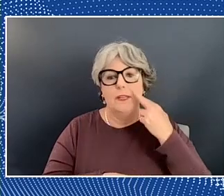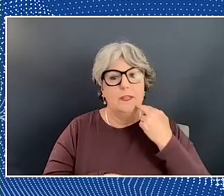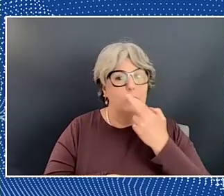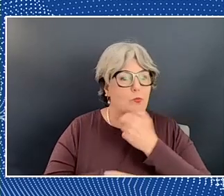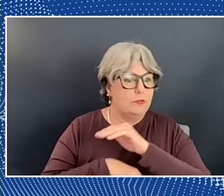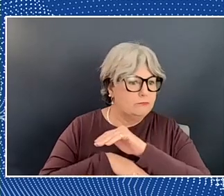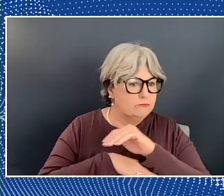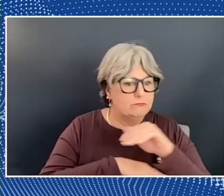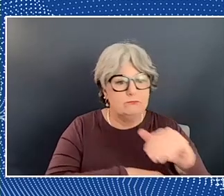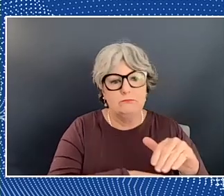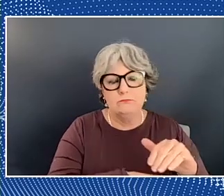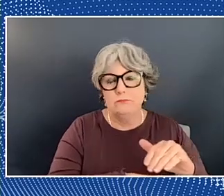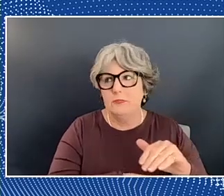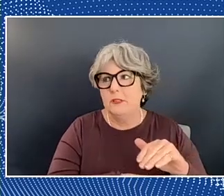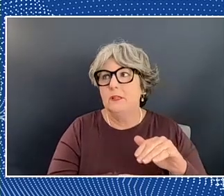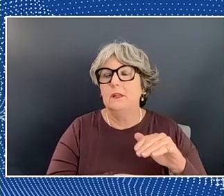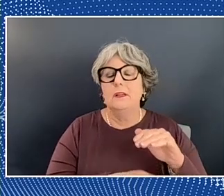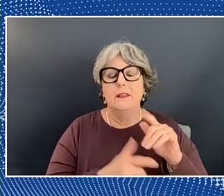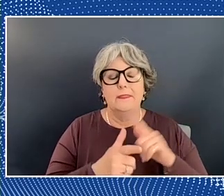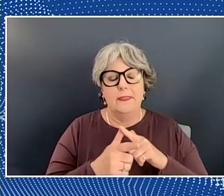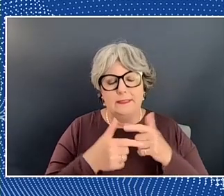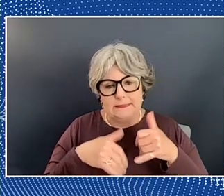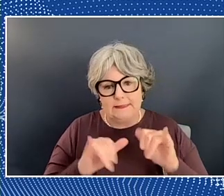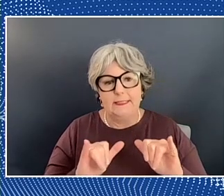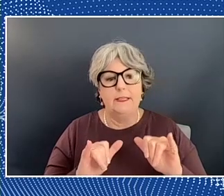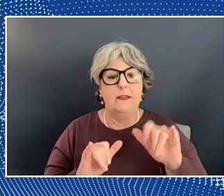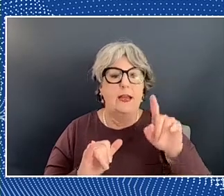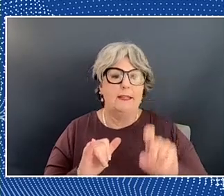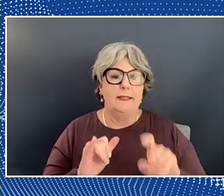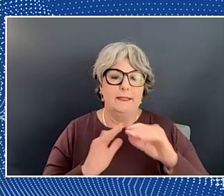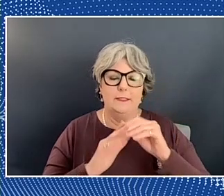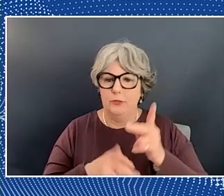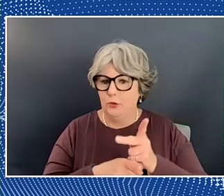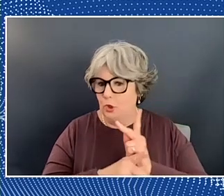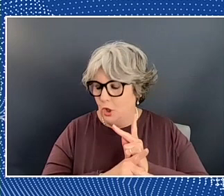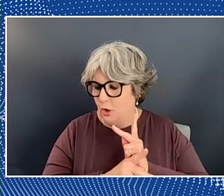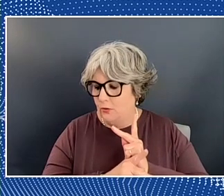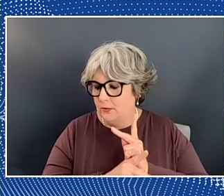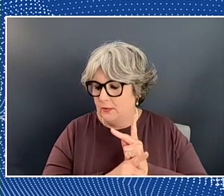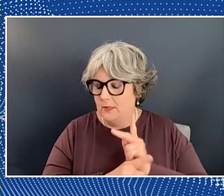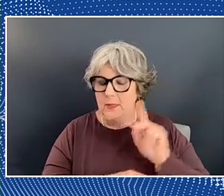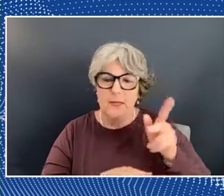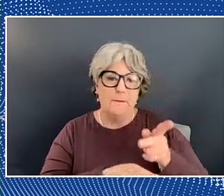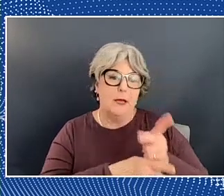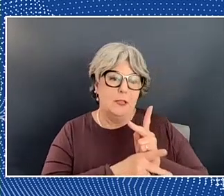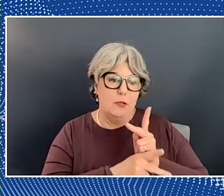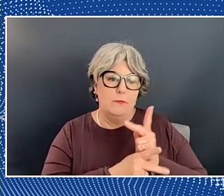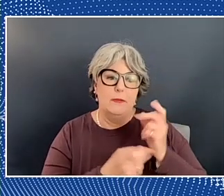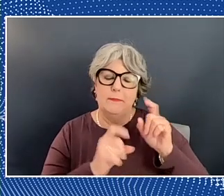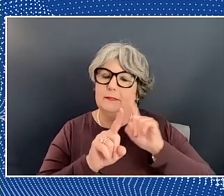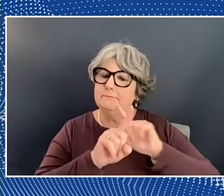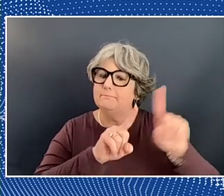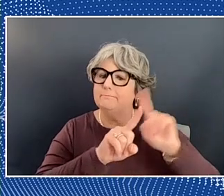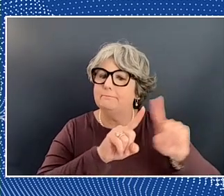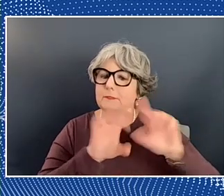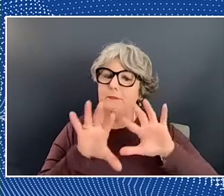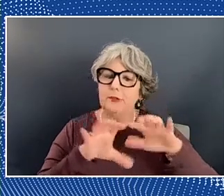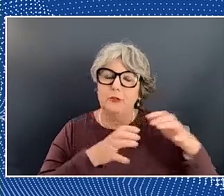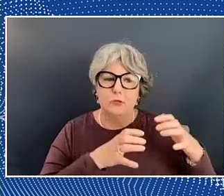Despite these efforts, I still needed student loans. My loans have been serviced by many groups; Texas Guaranteed Student Loan